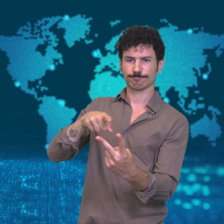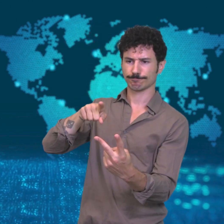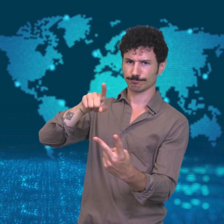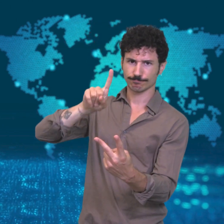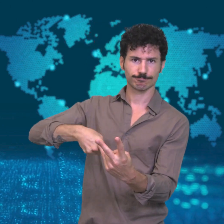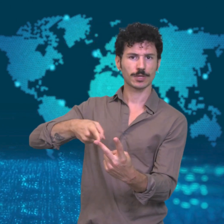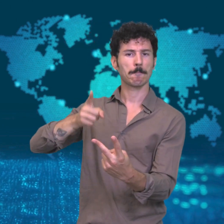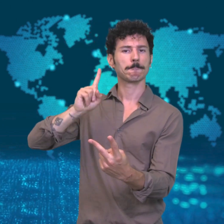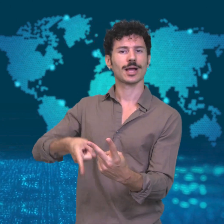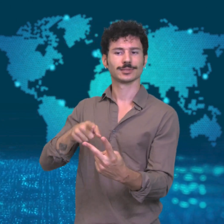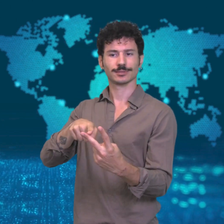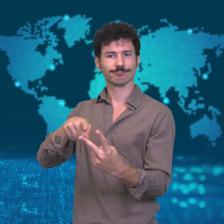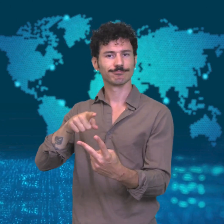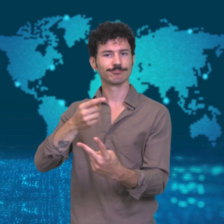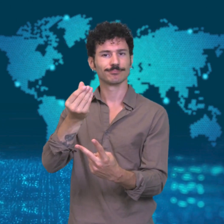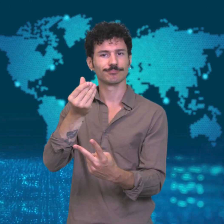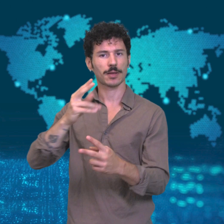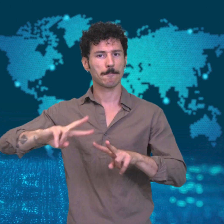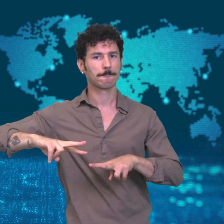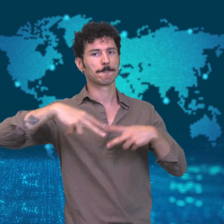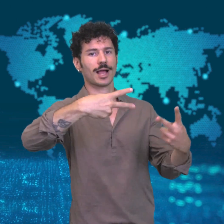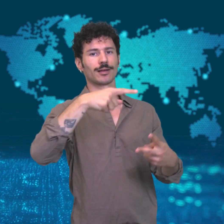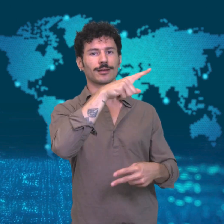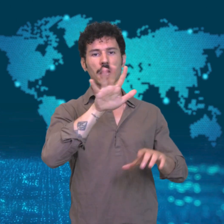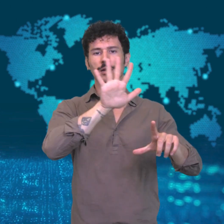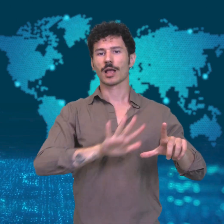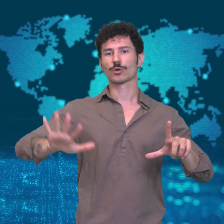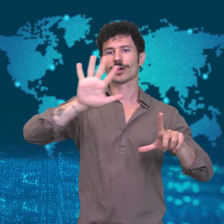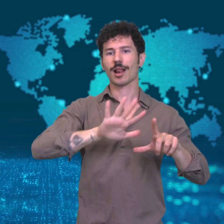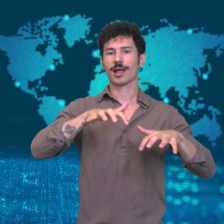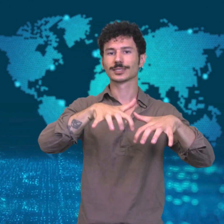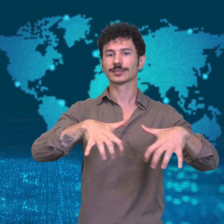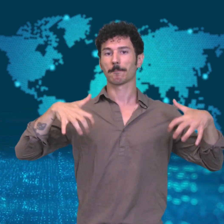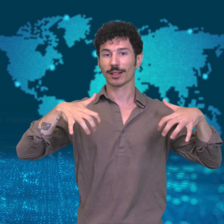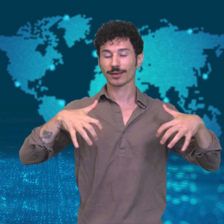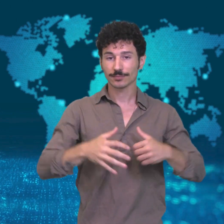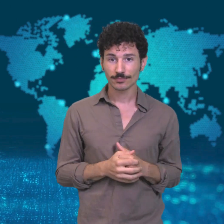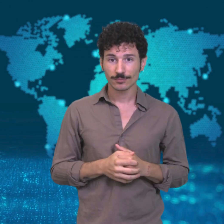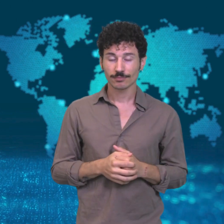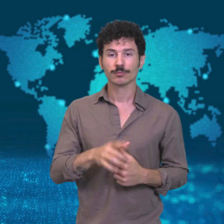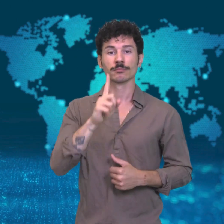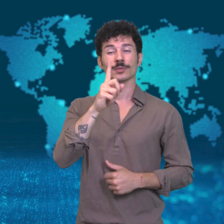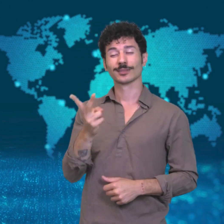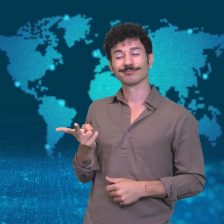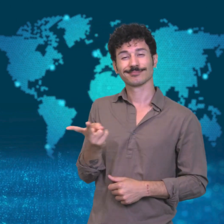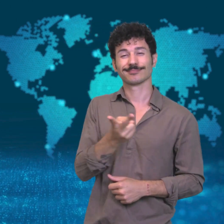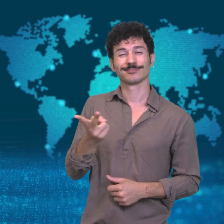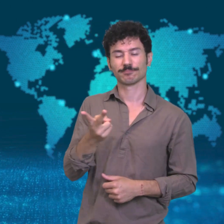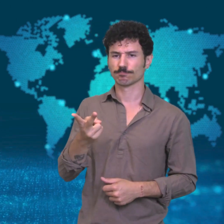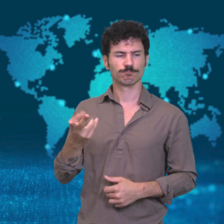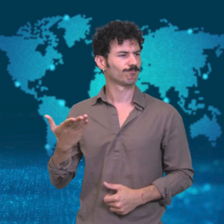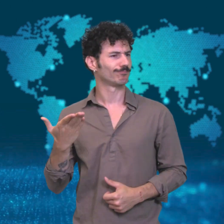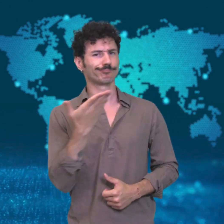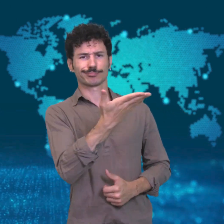The couple was ordered to return the money to the National Assembly.